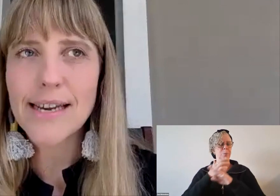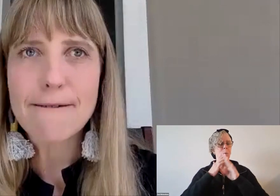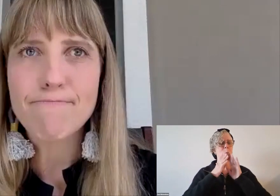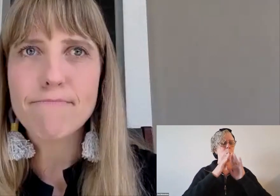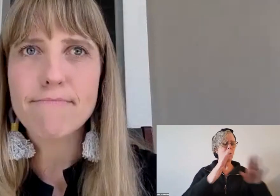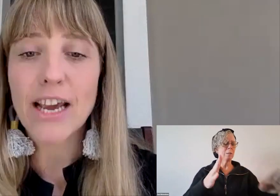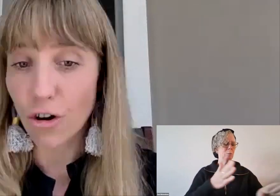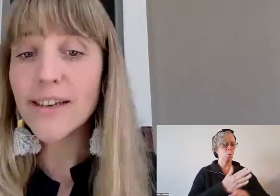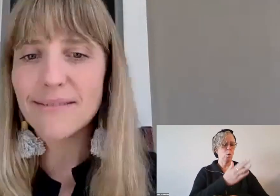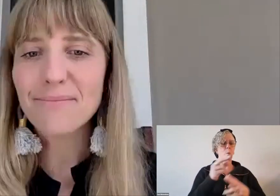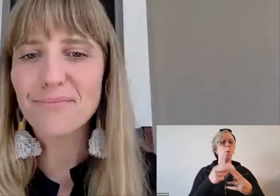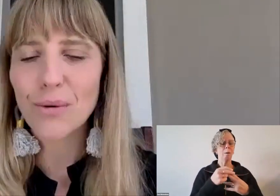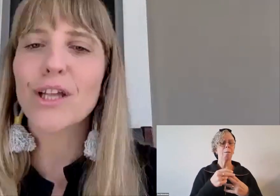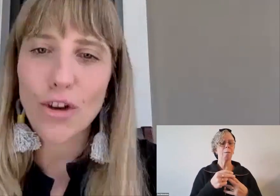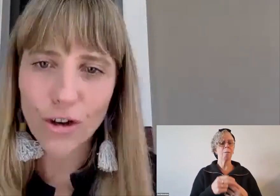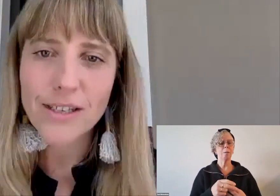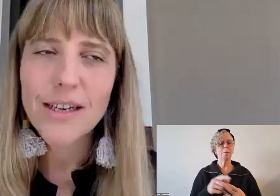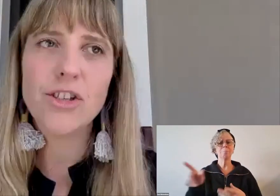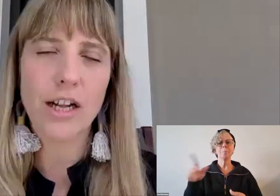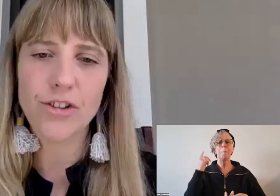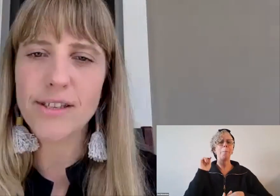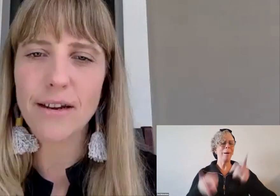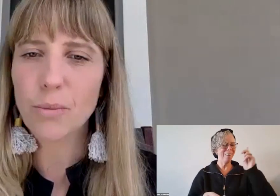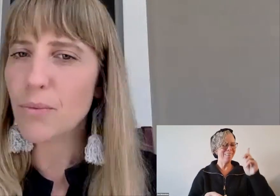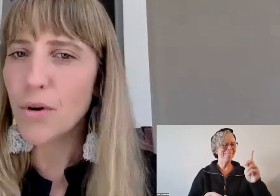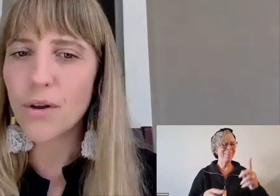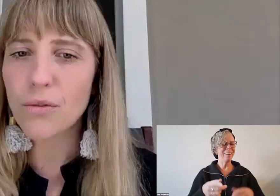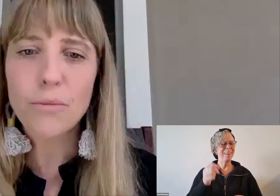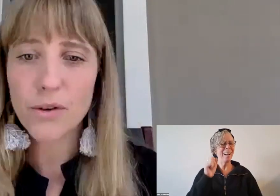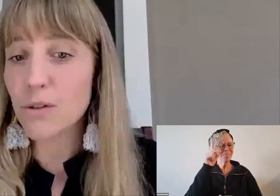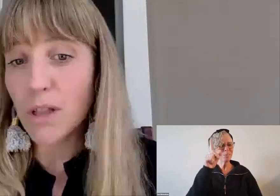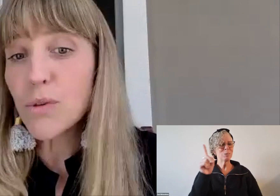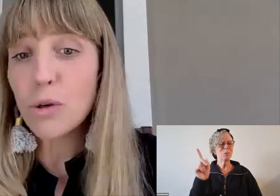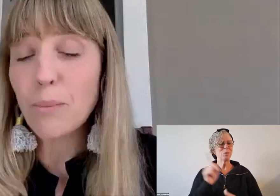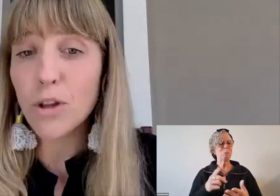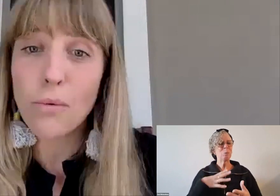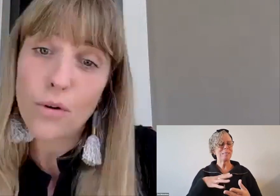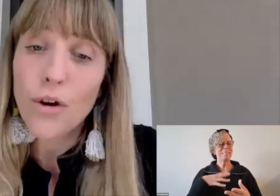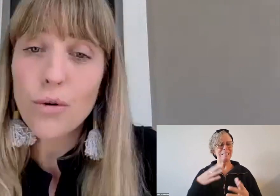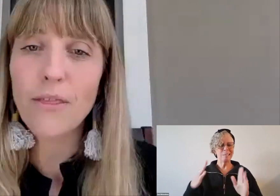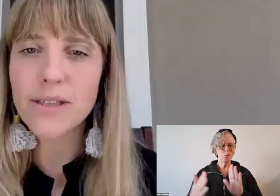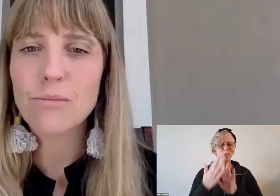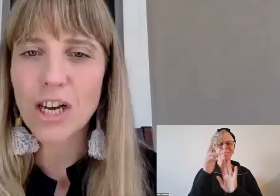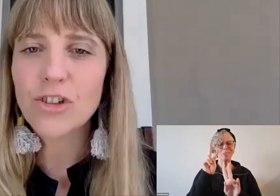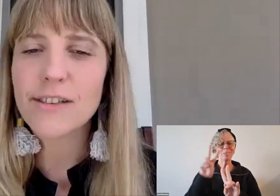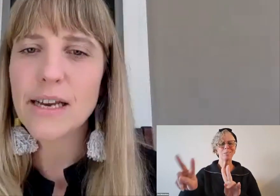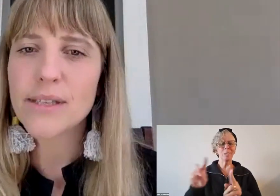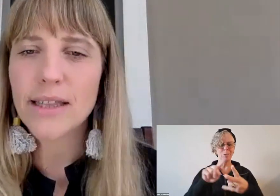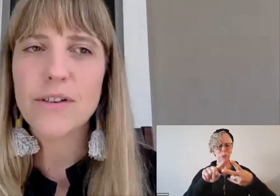They got it. They really got the challenges that our young people were going through because there were two people on the board who had those same challenges,